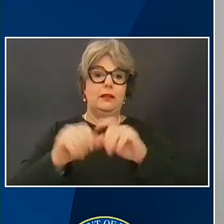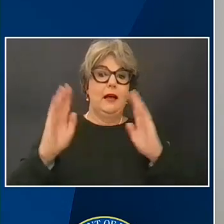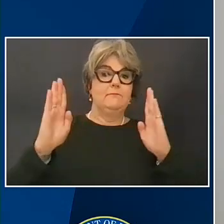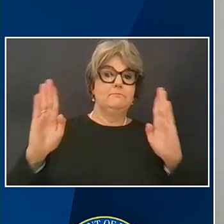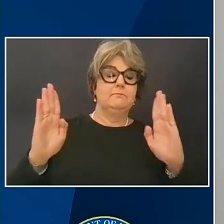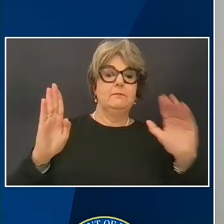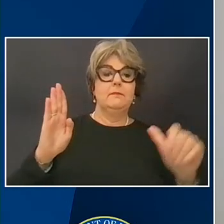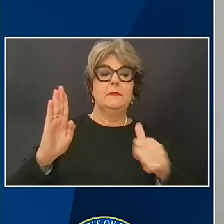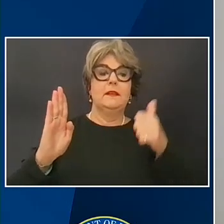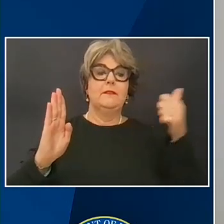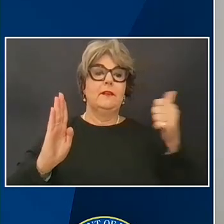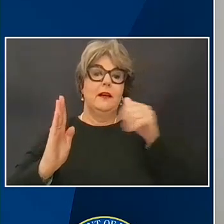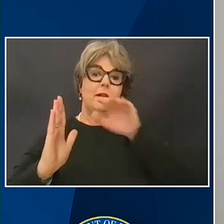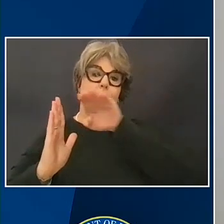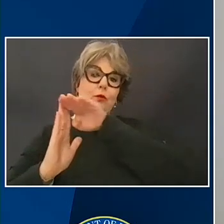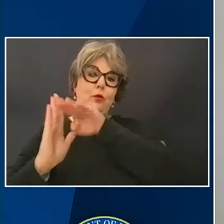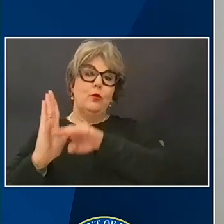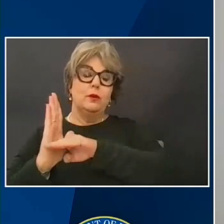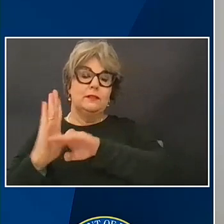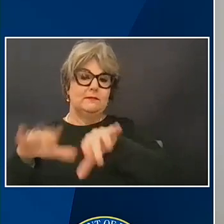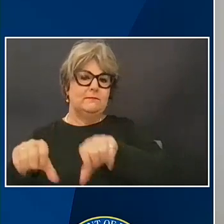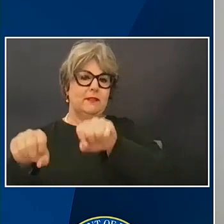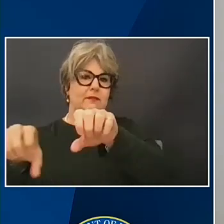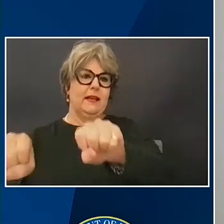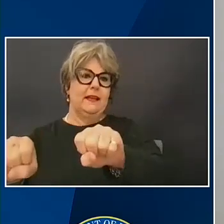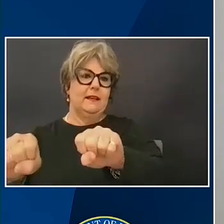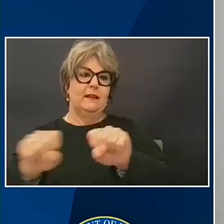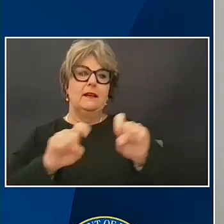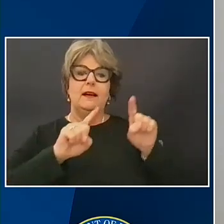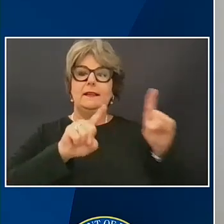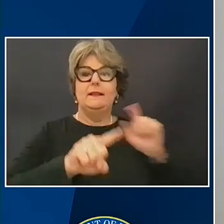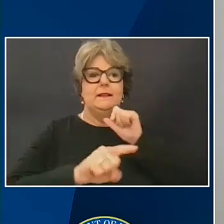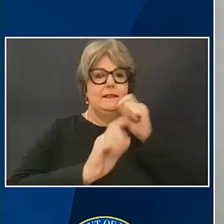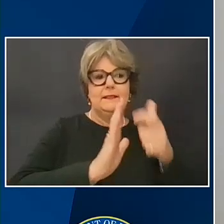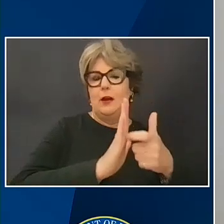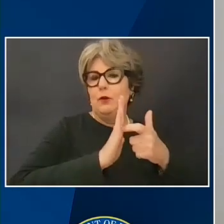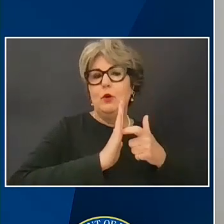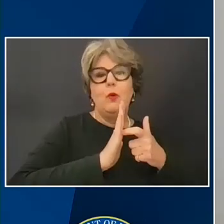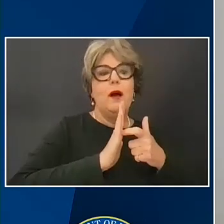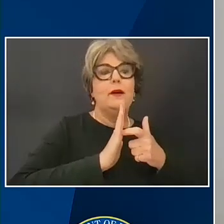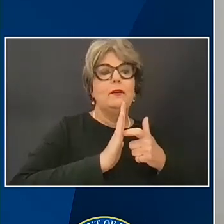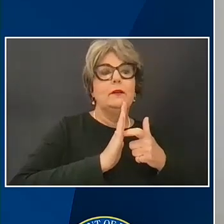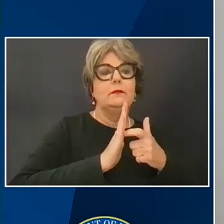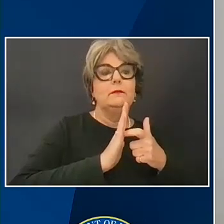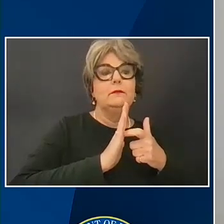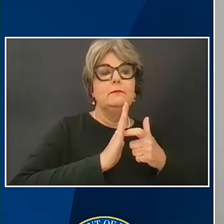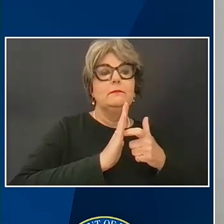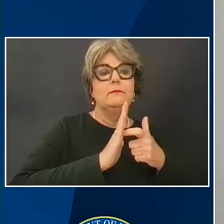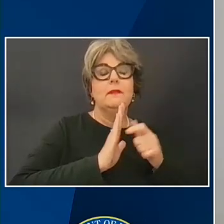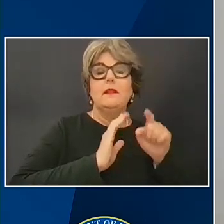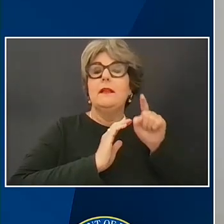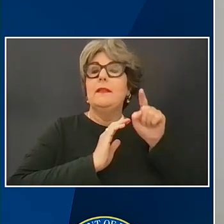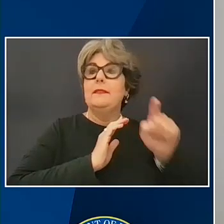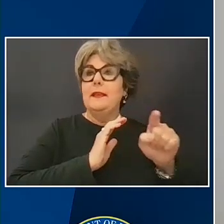courses that the student is taking for which attendance is not required. So this really only applies in cases where